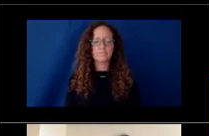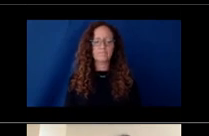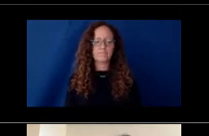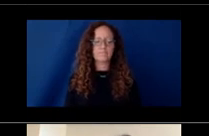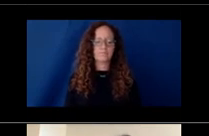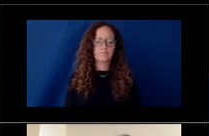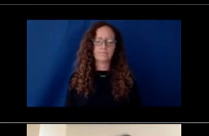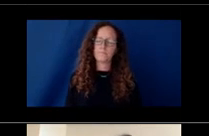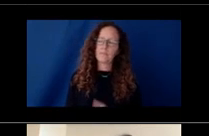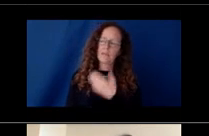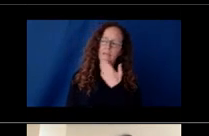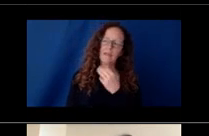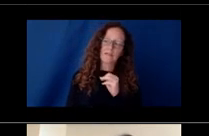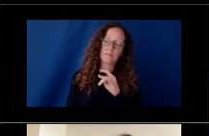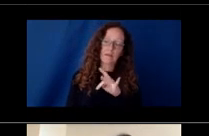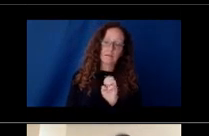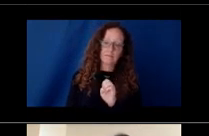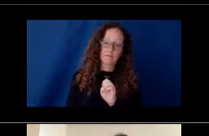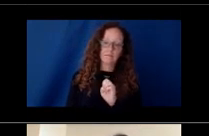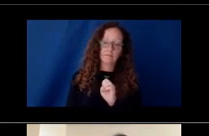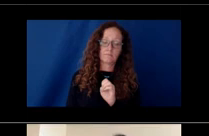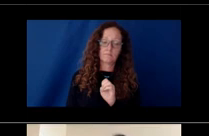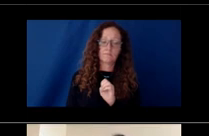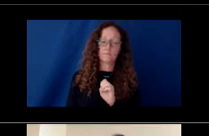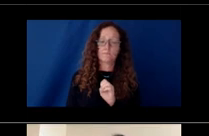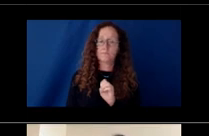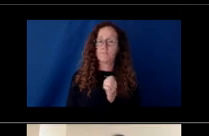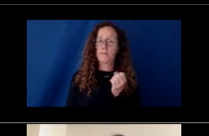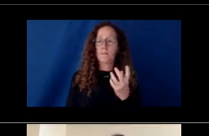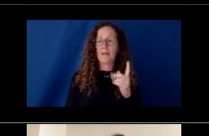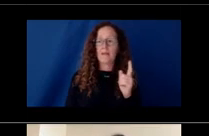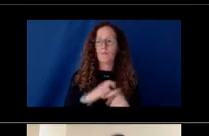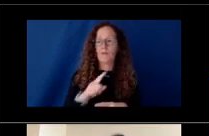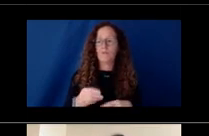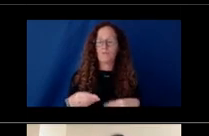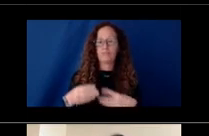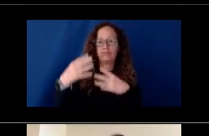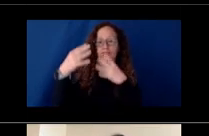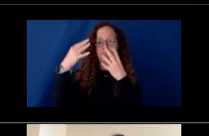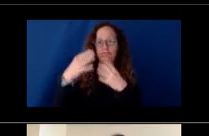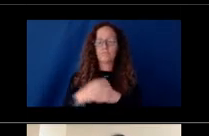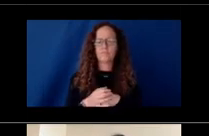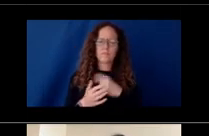Thanks, Mike. So, a lot of questions coming in. Can you reiterate, again,